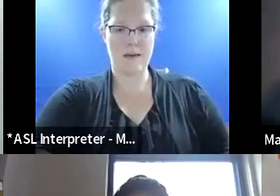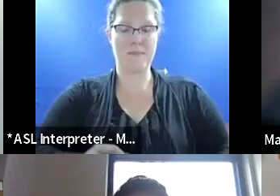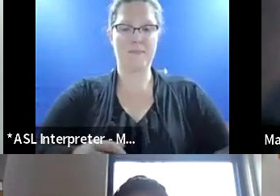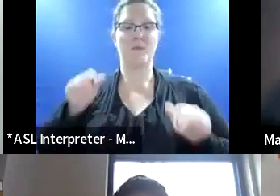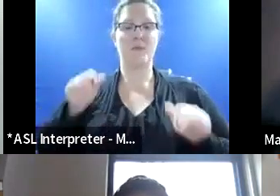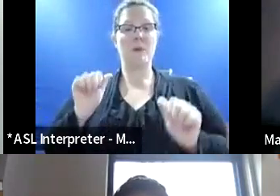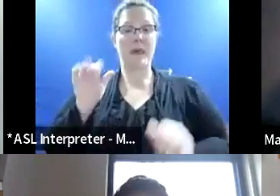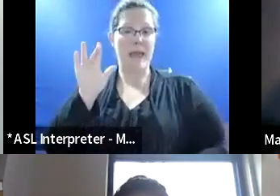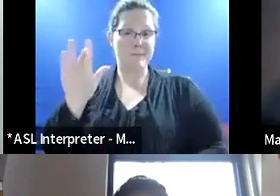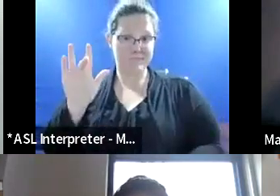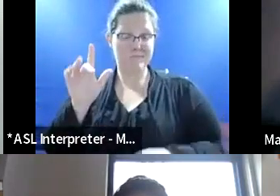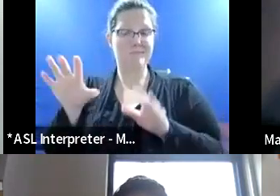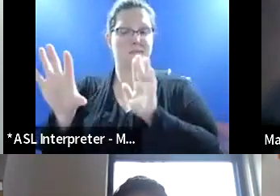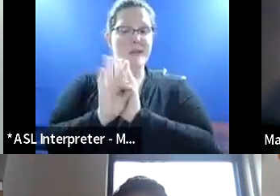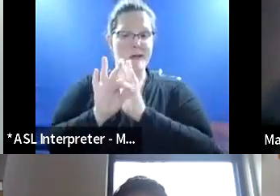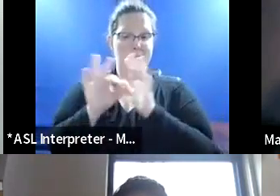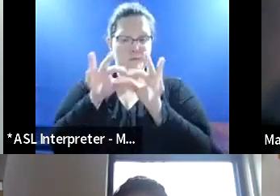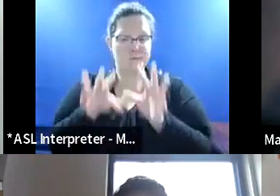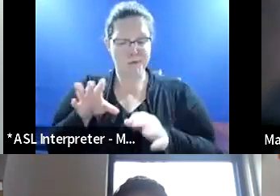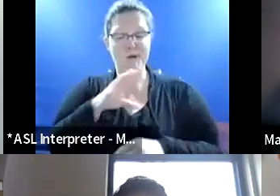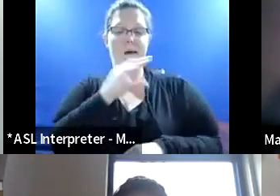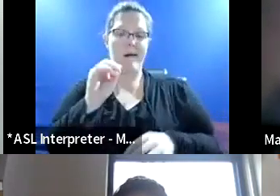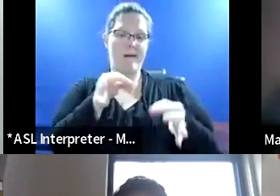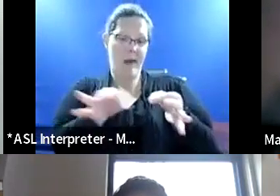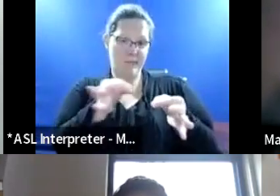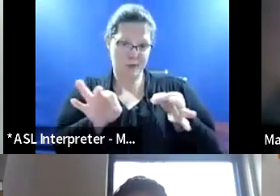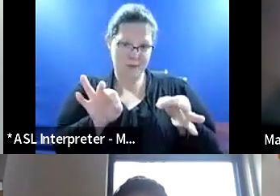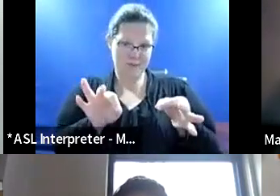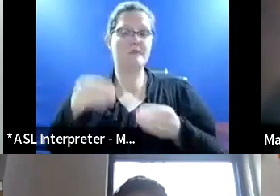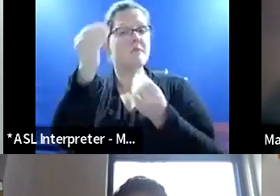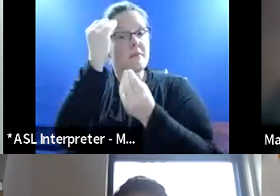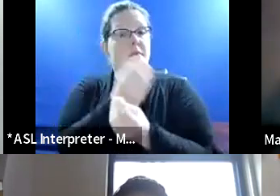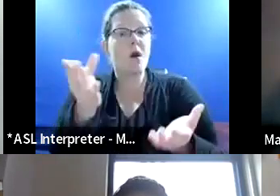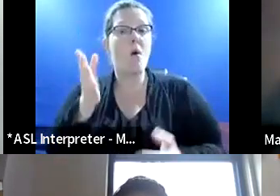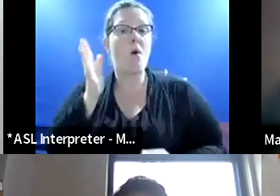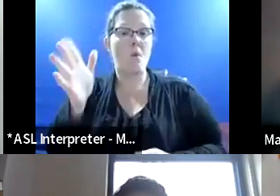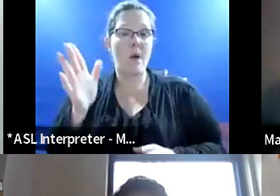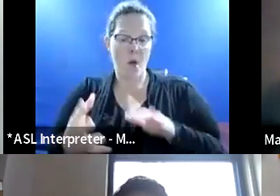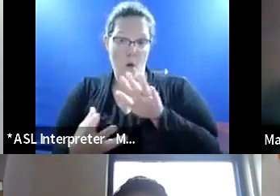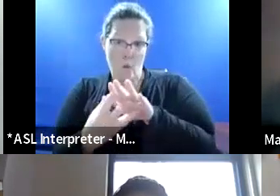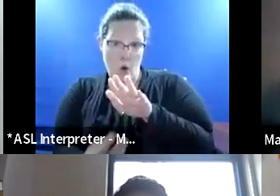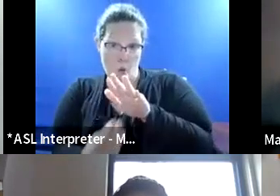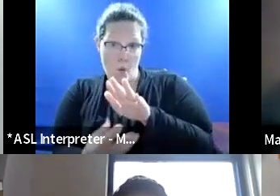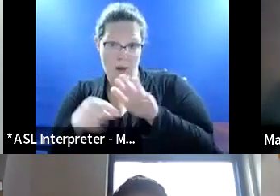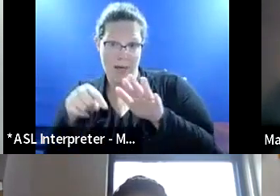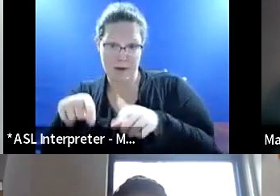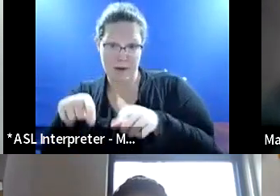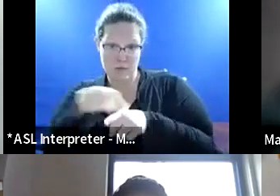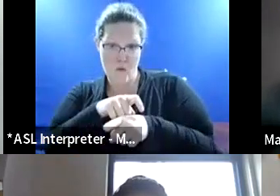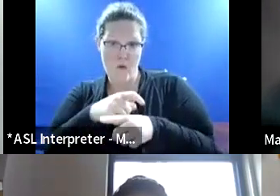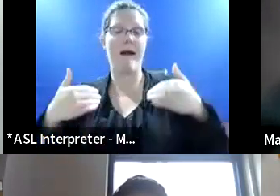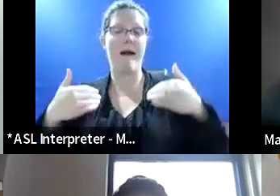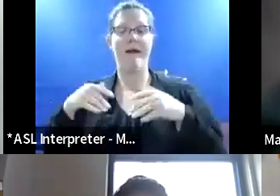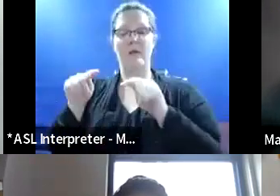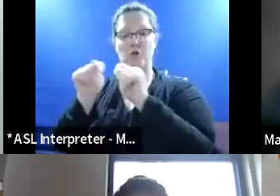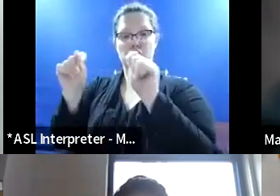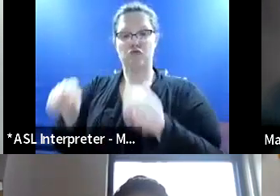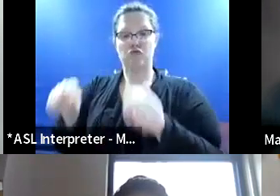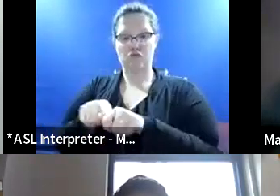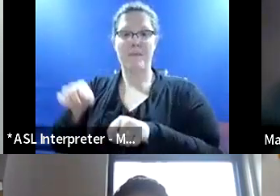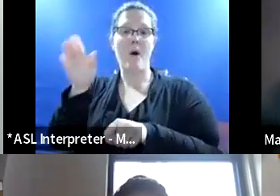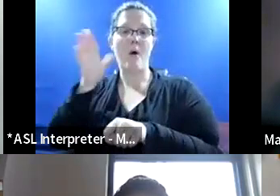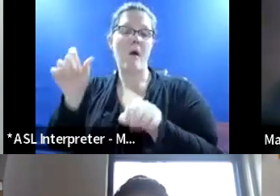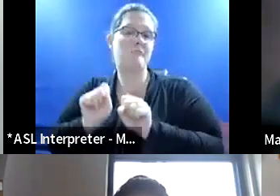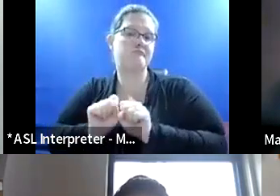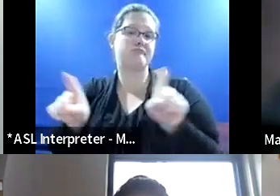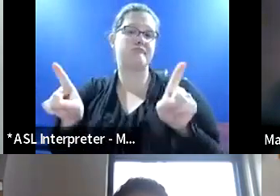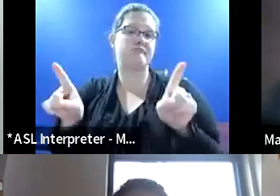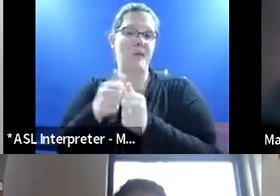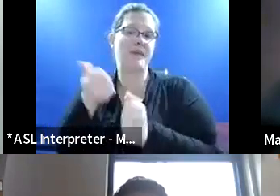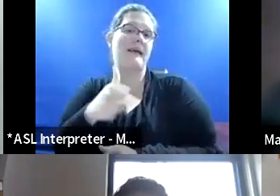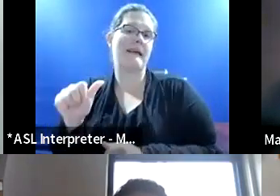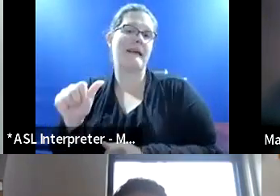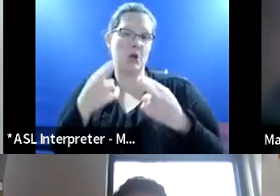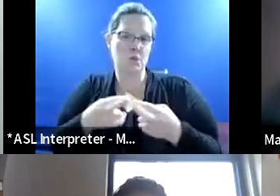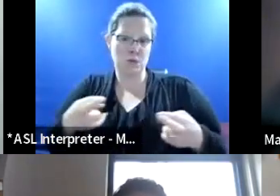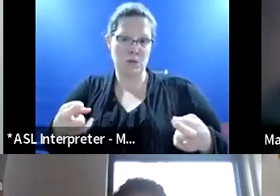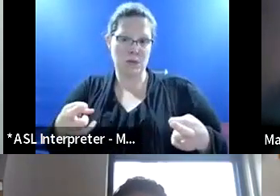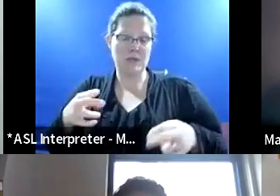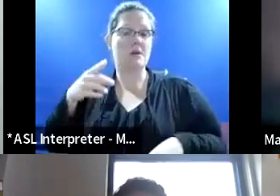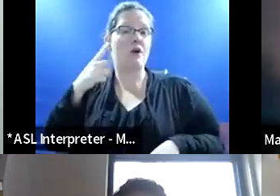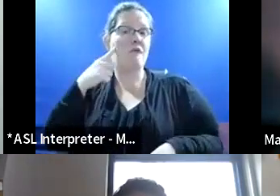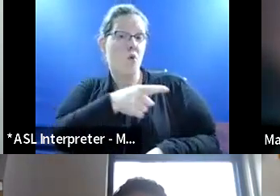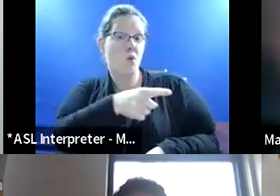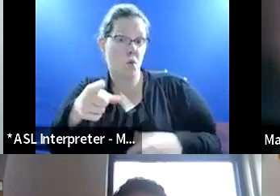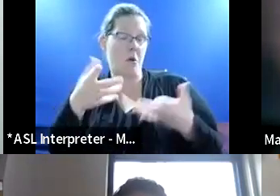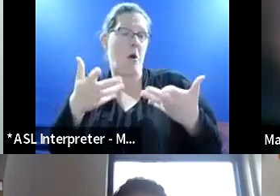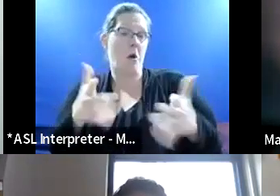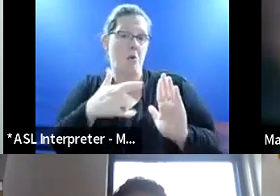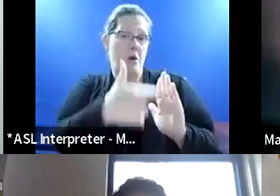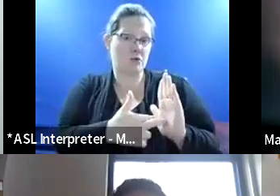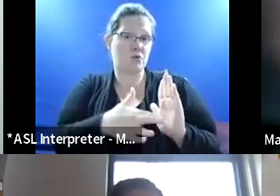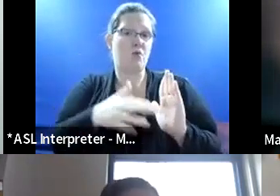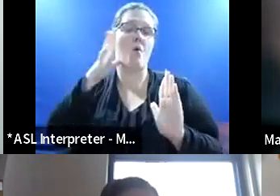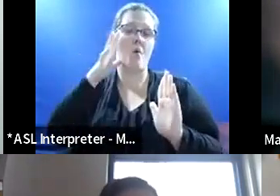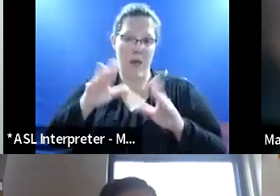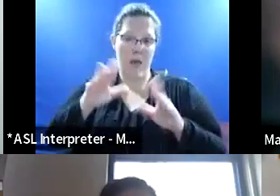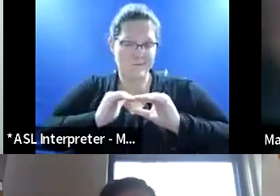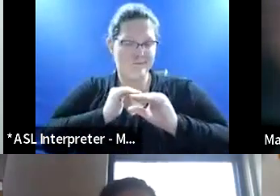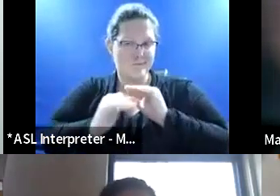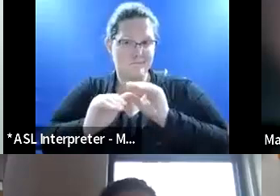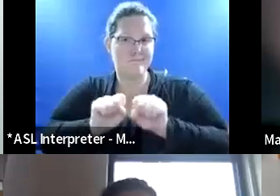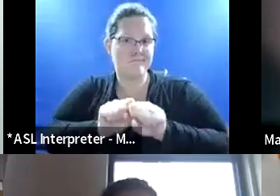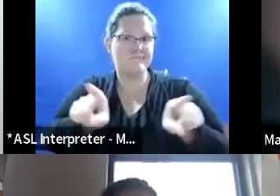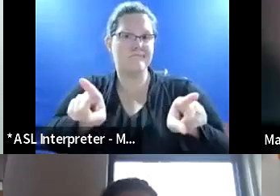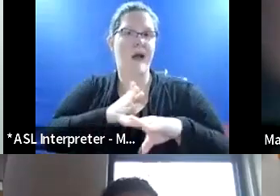YOU CAN FIND THAT BY SELECTING THE CAPTIONING FROM YOUR TOOL BAR.